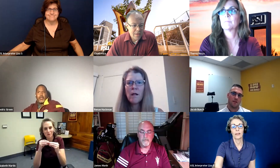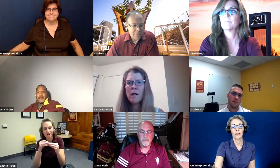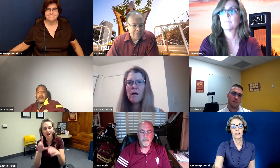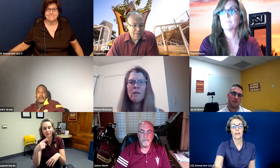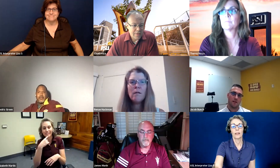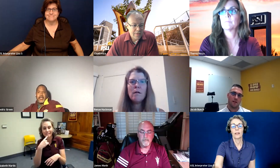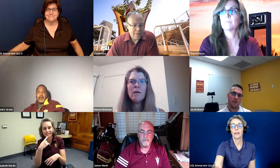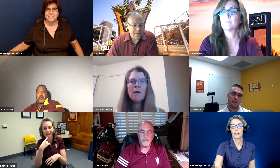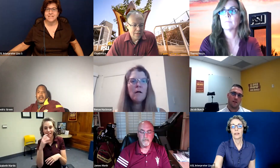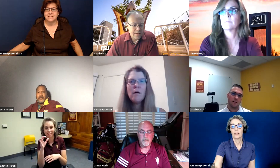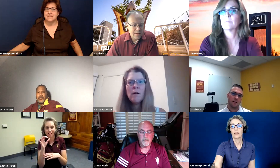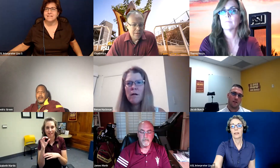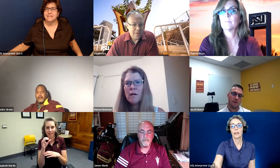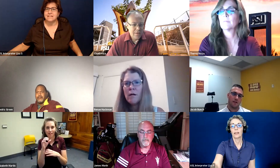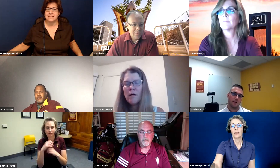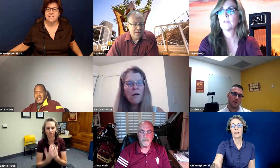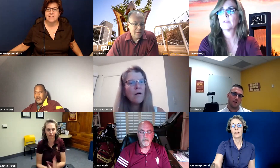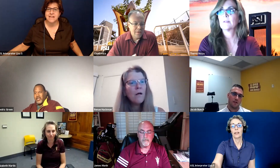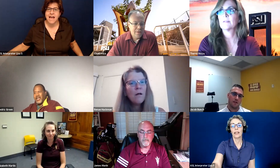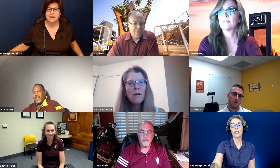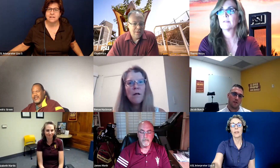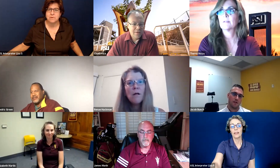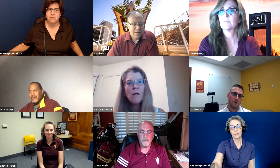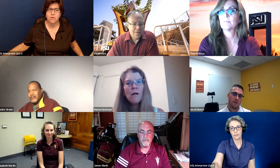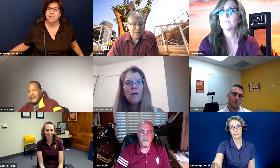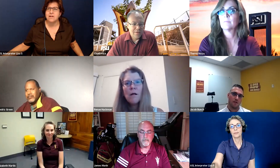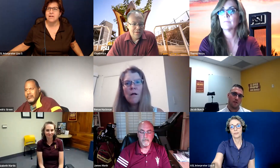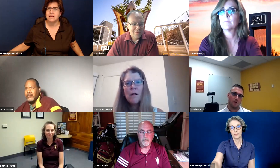Yeah. Chad also- I'm going to add a little bit more.